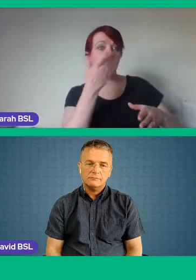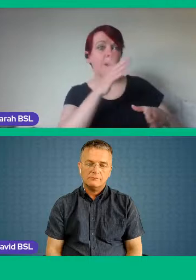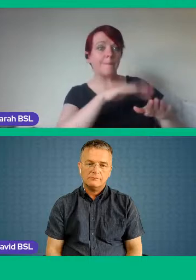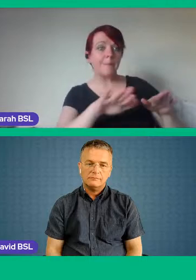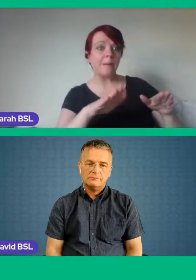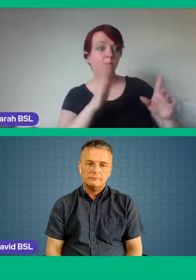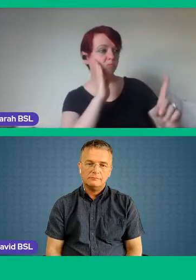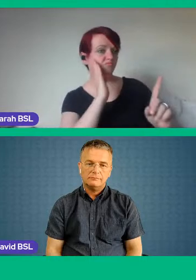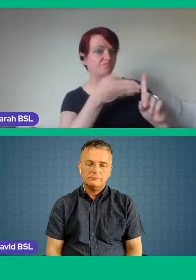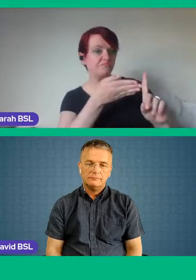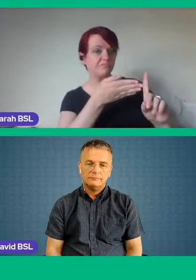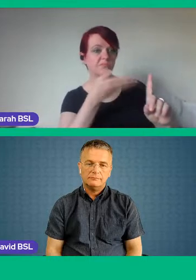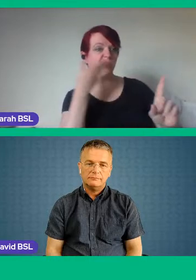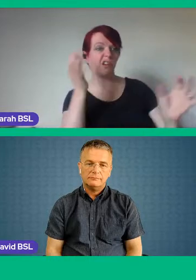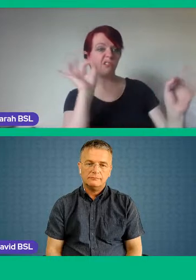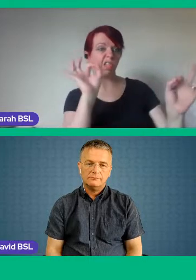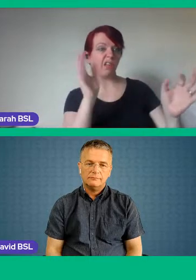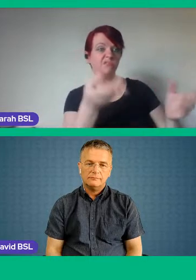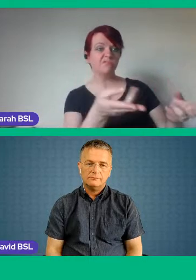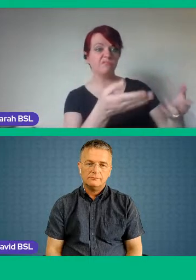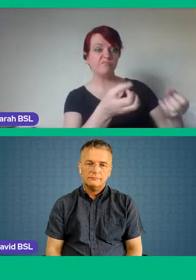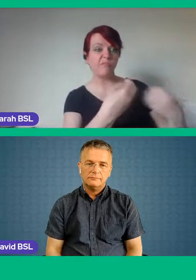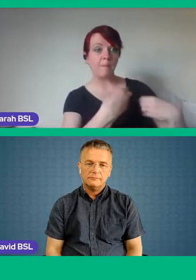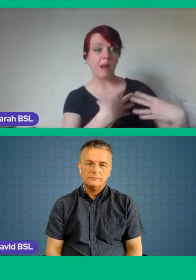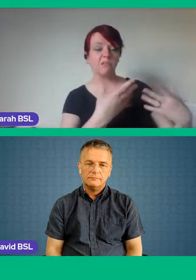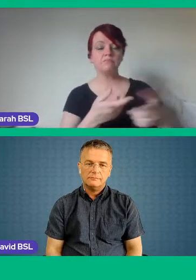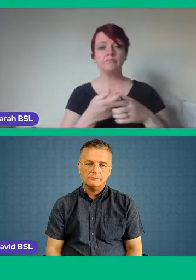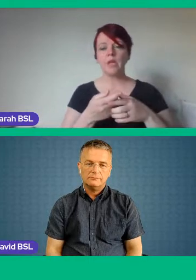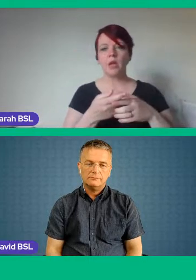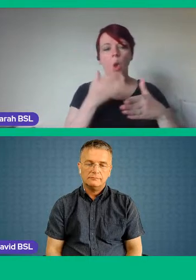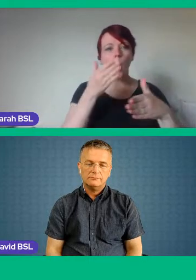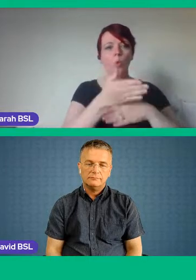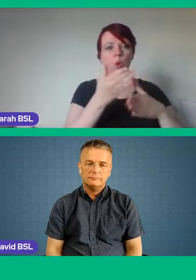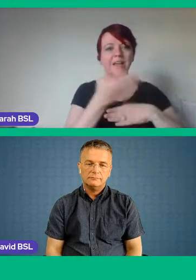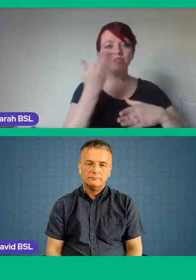Working with schools, and then COVID, no. And then trying other organisations